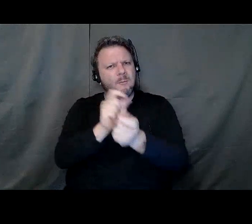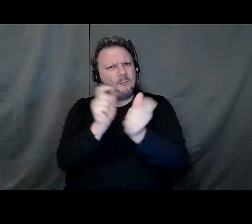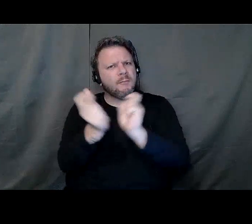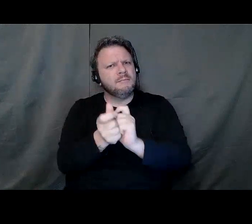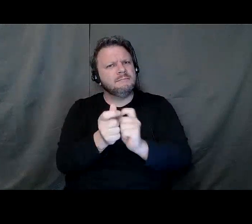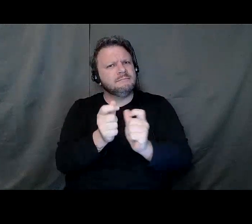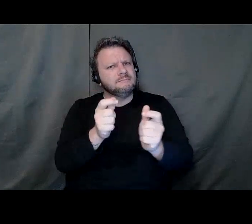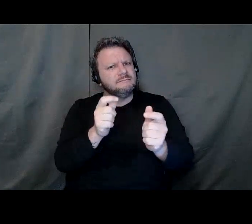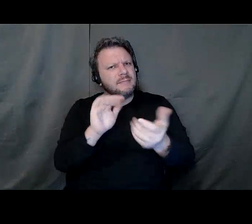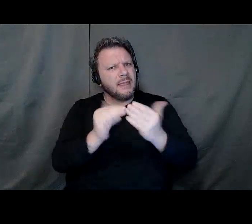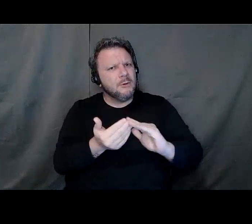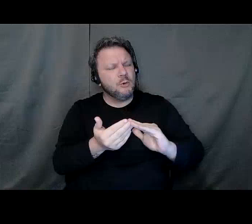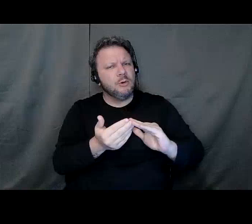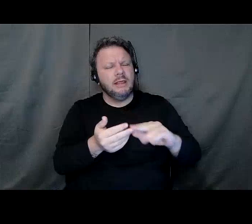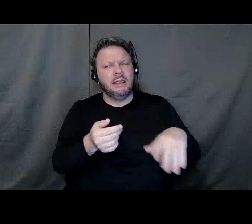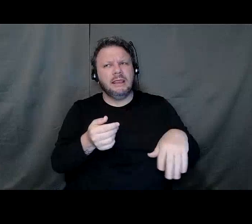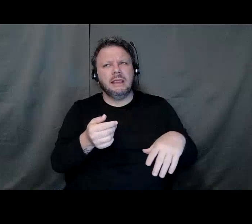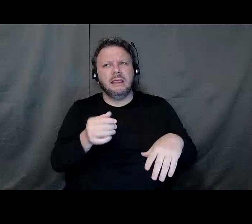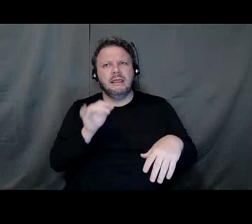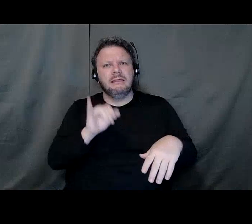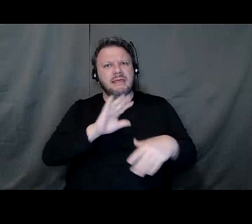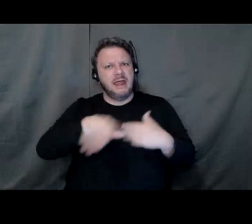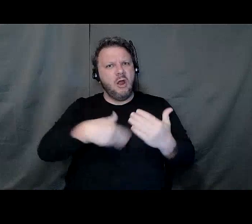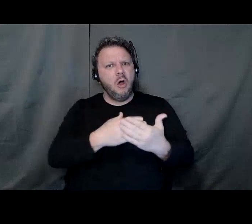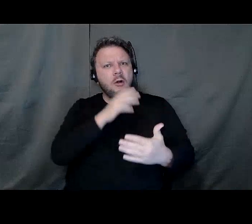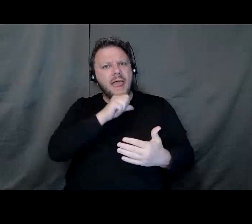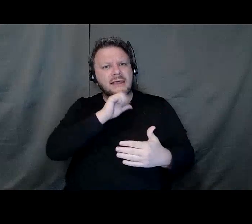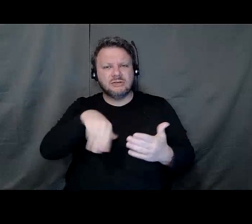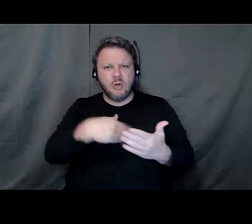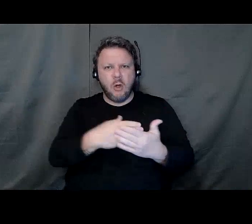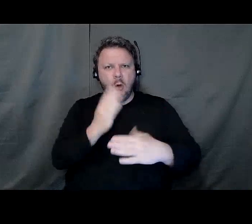And transform our community in a way that all ages all stages have set.